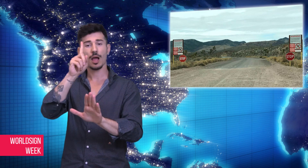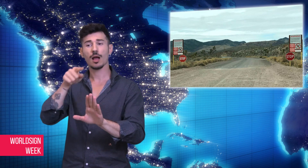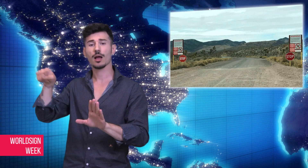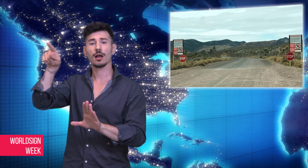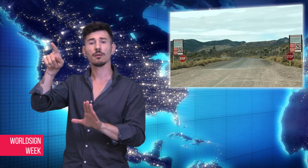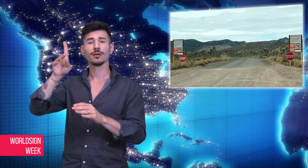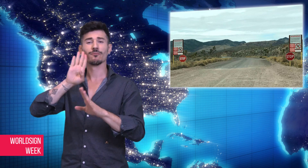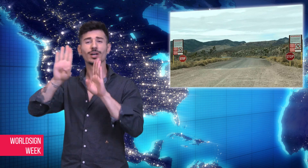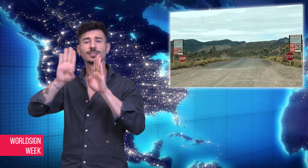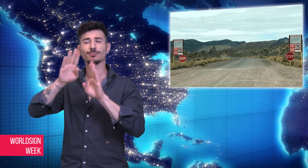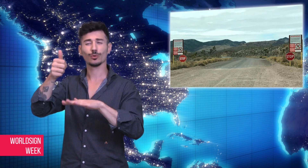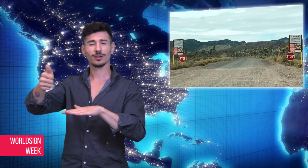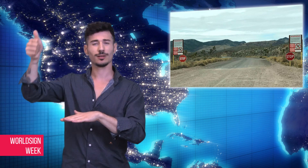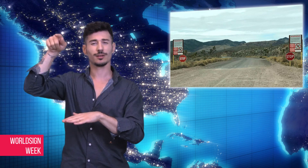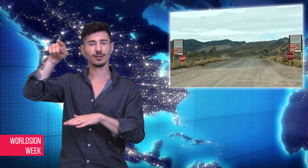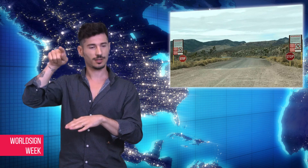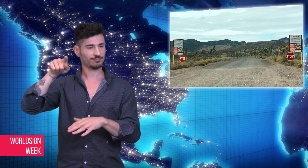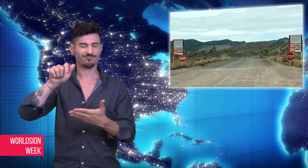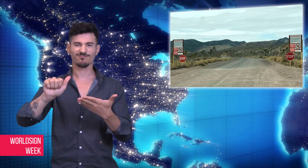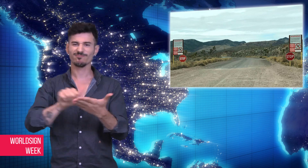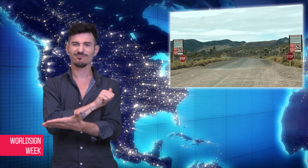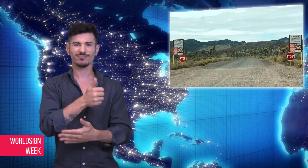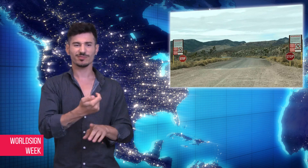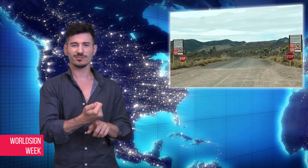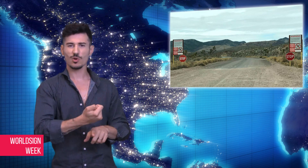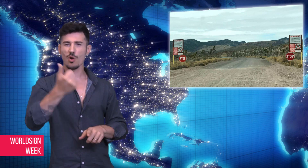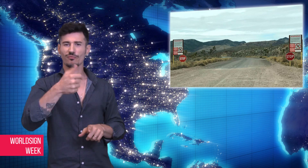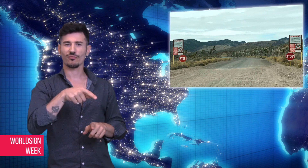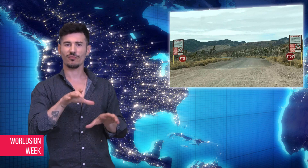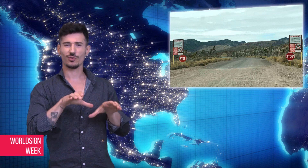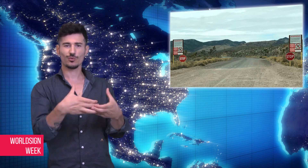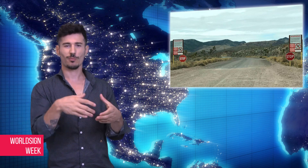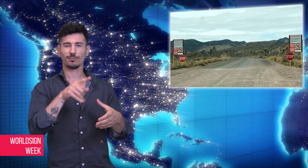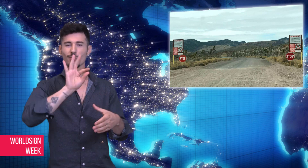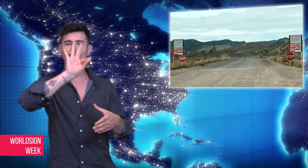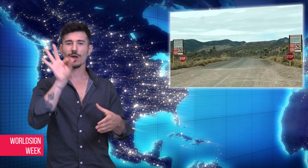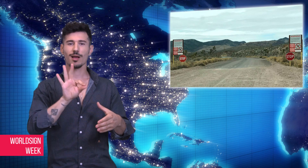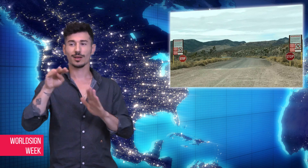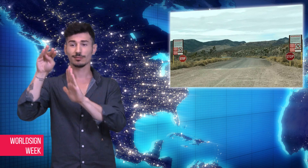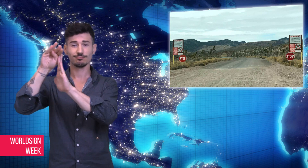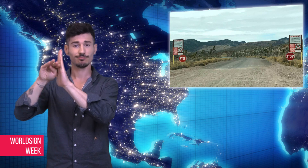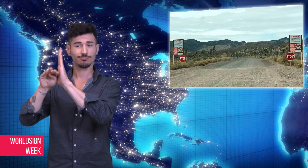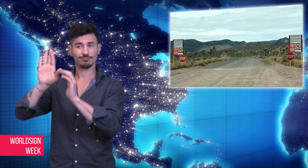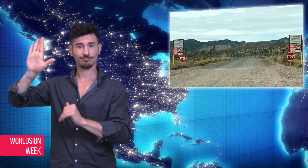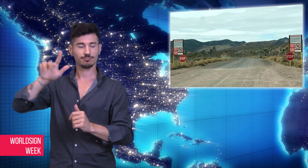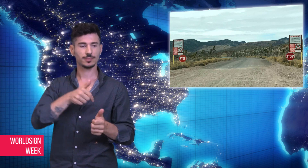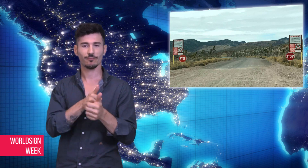This Facebook group quickly grew to more than 300,000